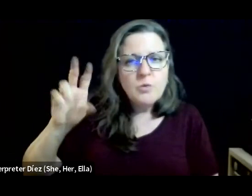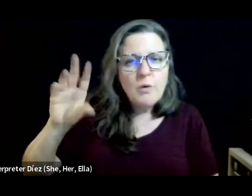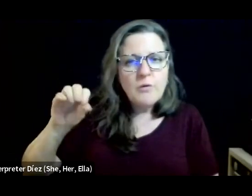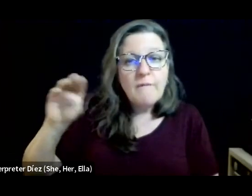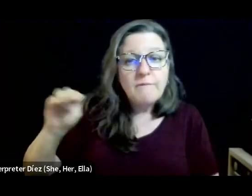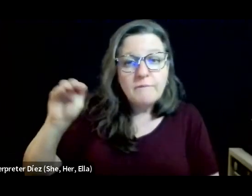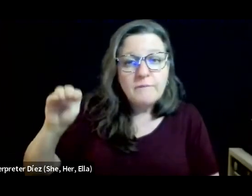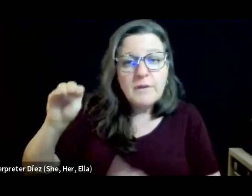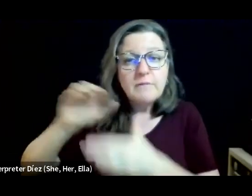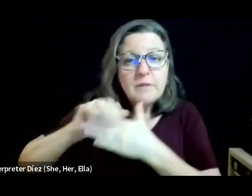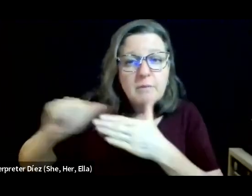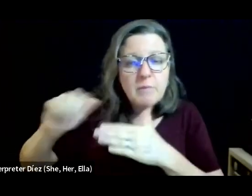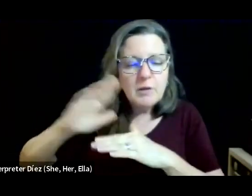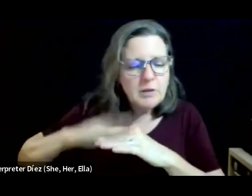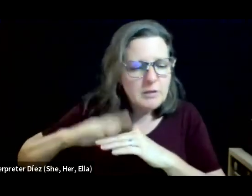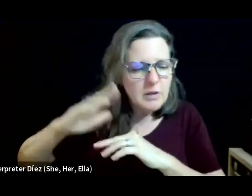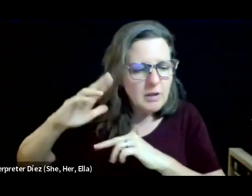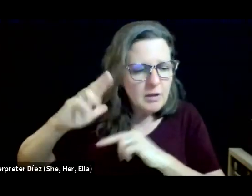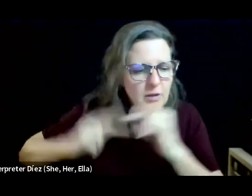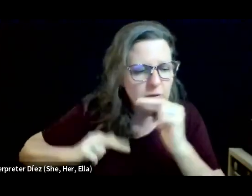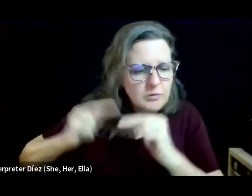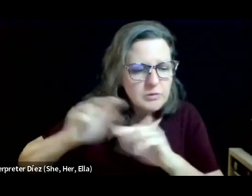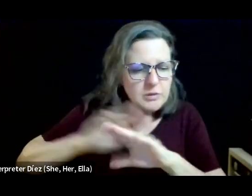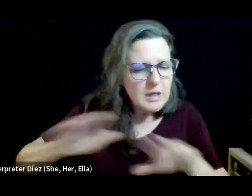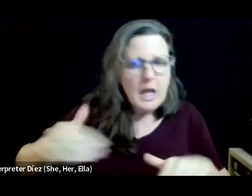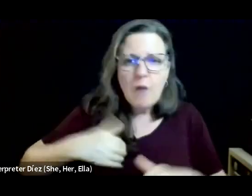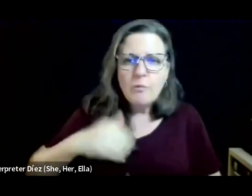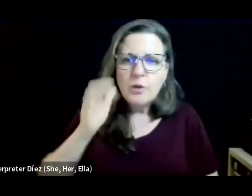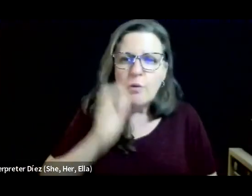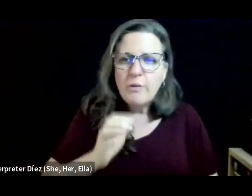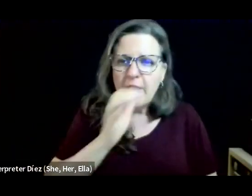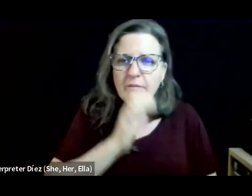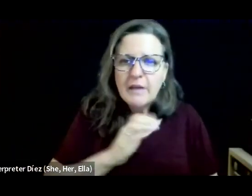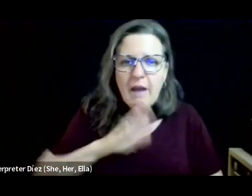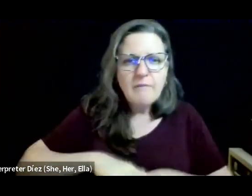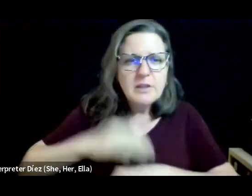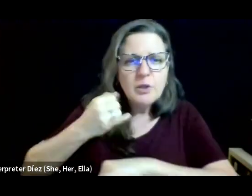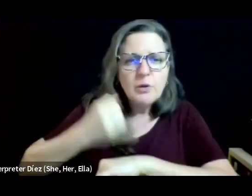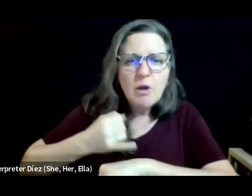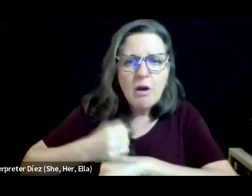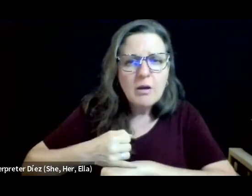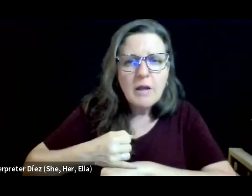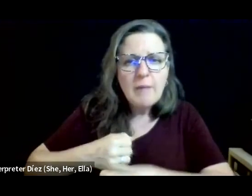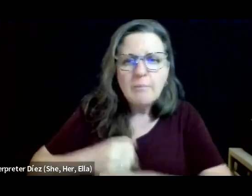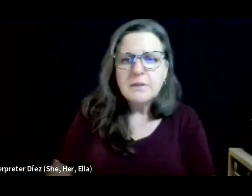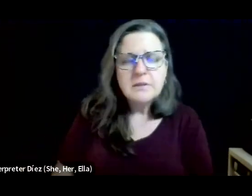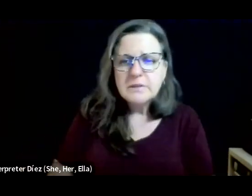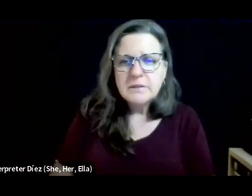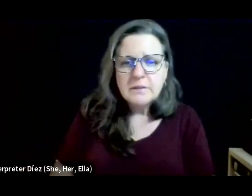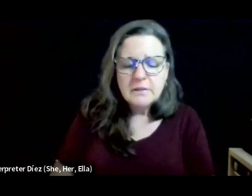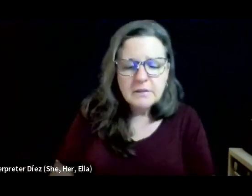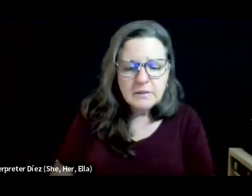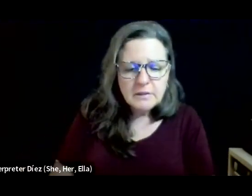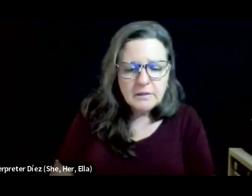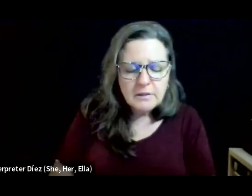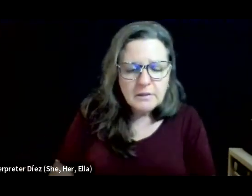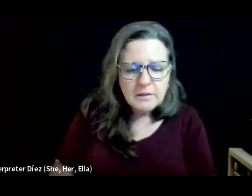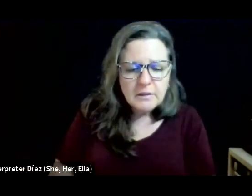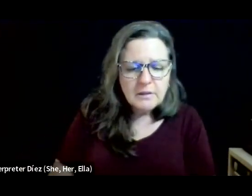buildings and we don't have a cafeteria on this campus. That's a disgrace. And I call on the administration